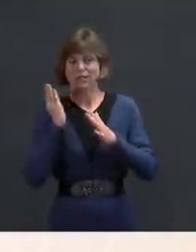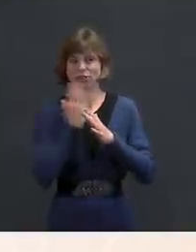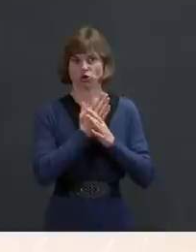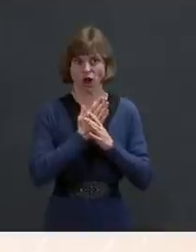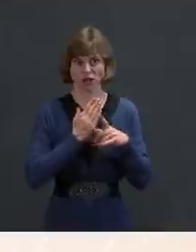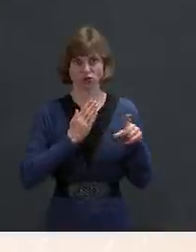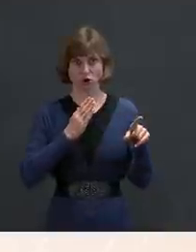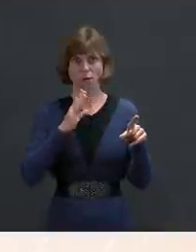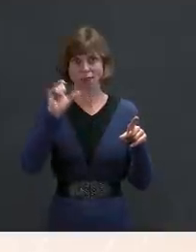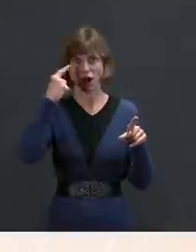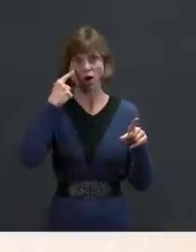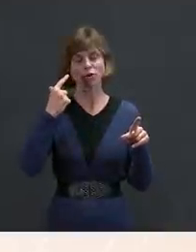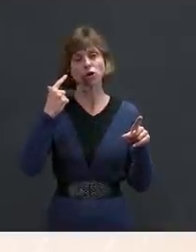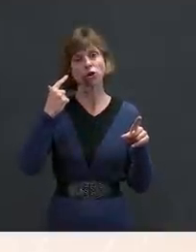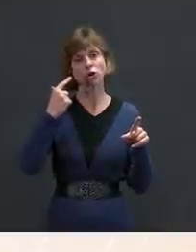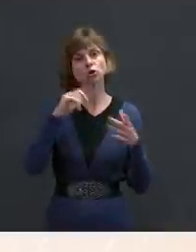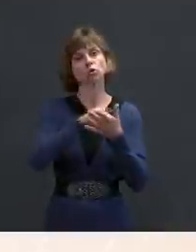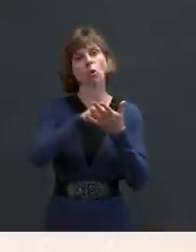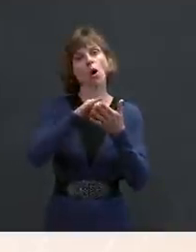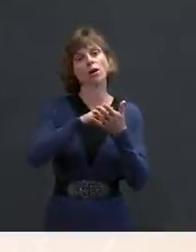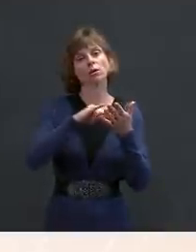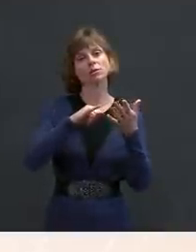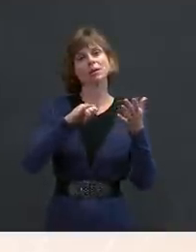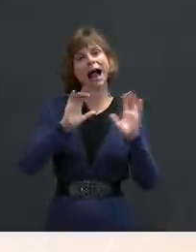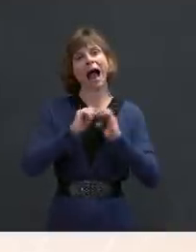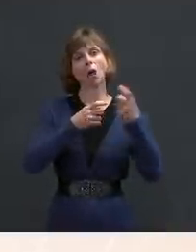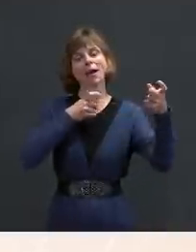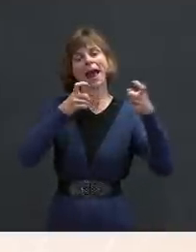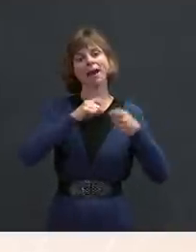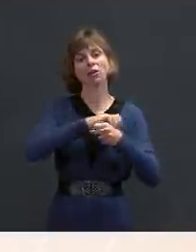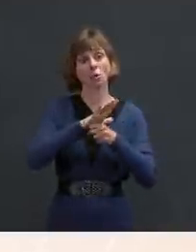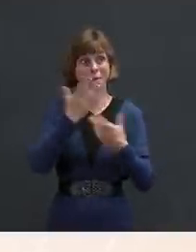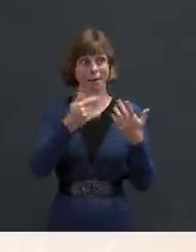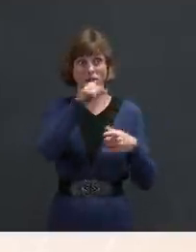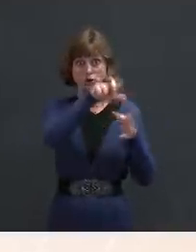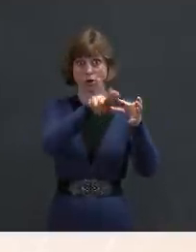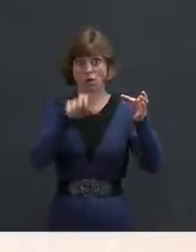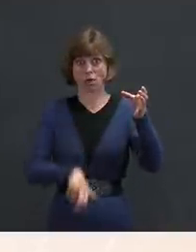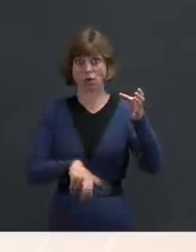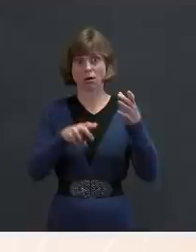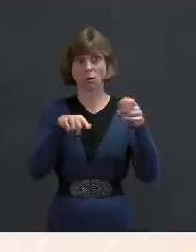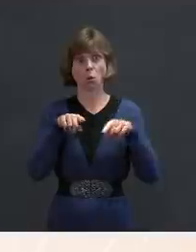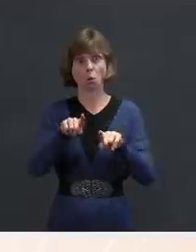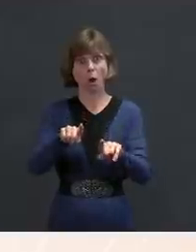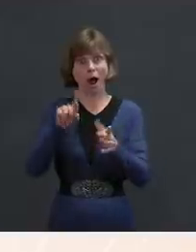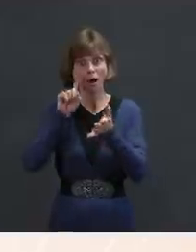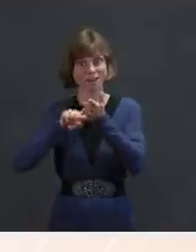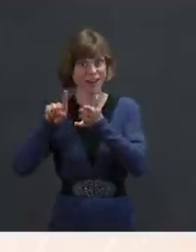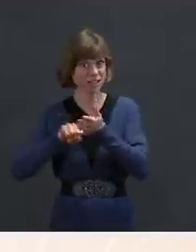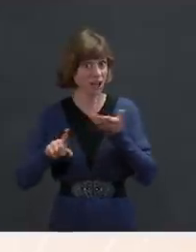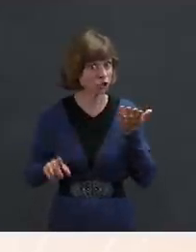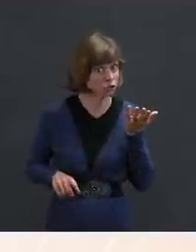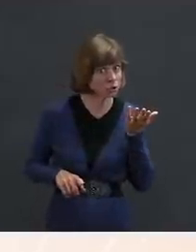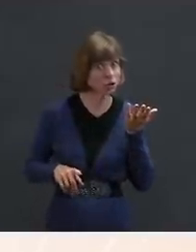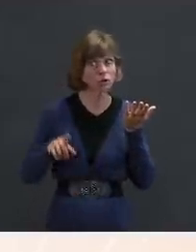handling of the pandemic? And should he potentially step aside while this investigation is underway so that there are no distractions